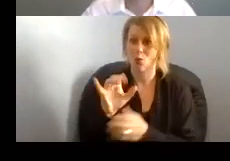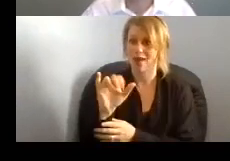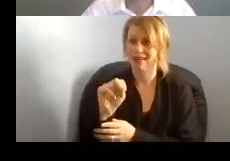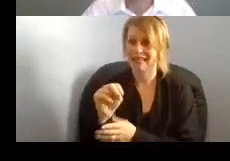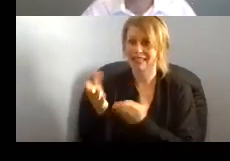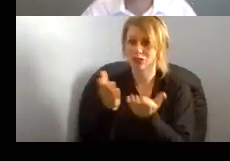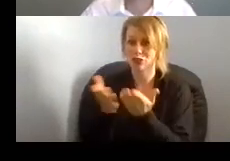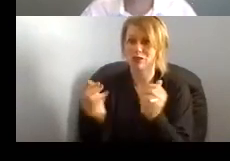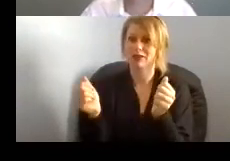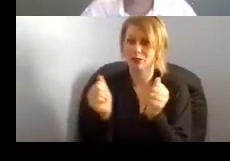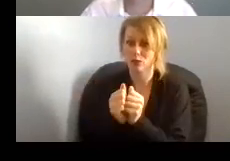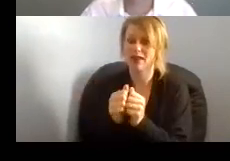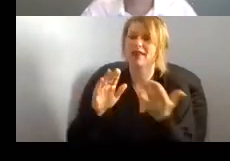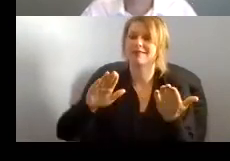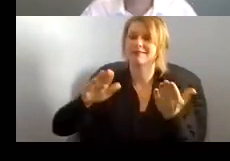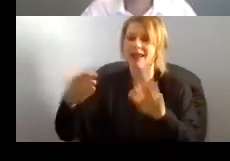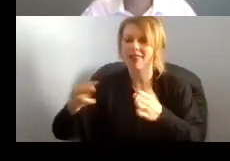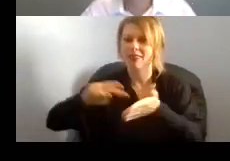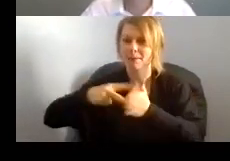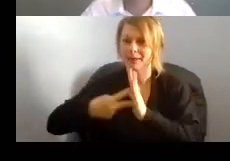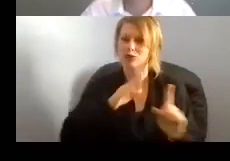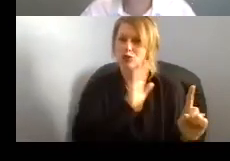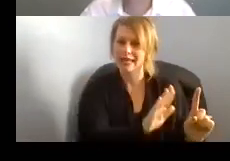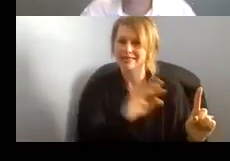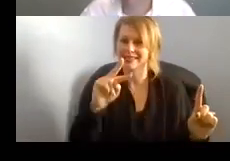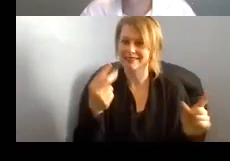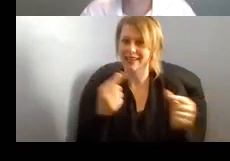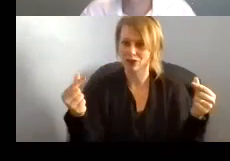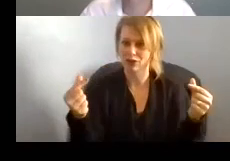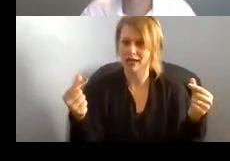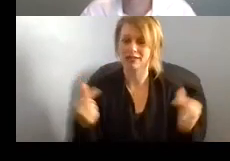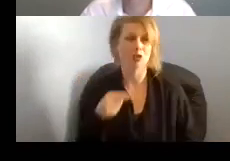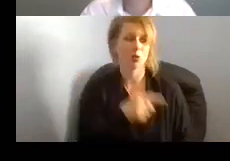death means and why it happens. So he was clearly a very advanced kid.